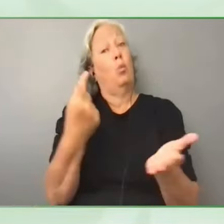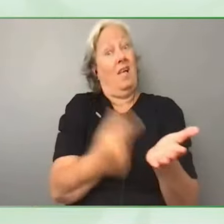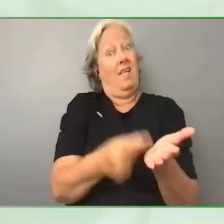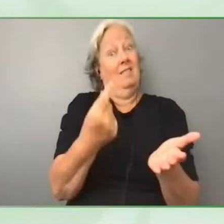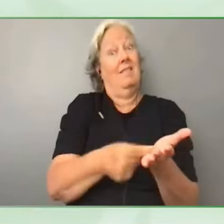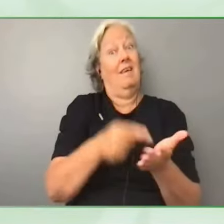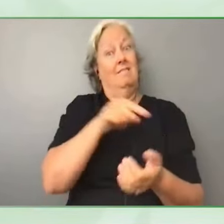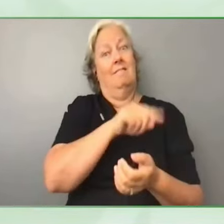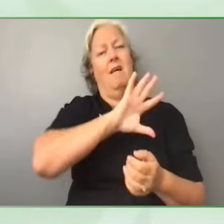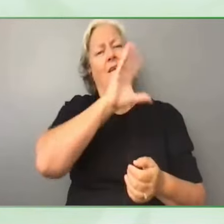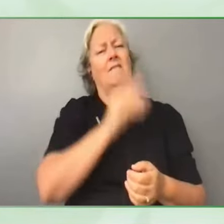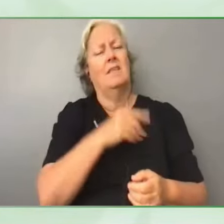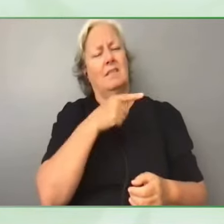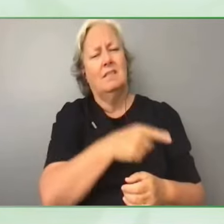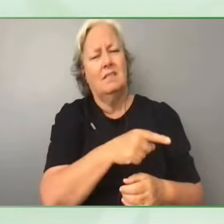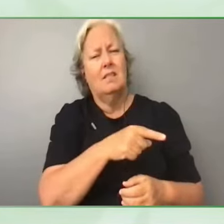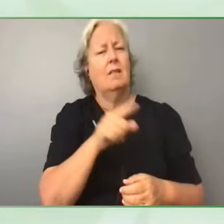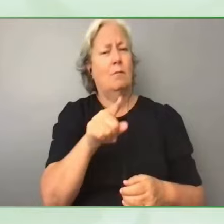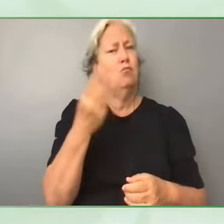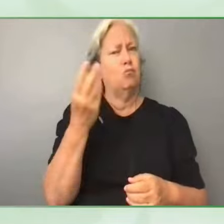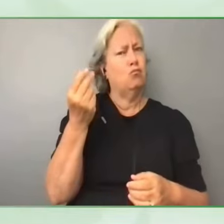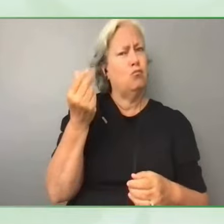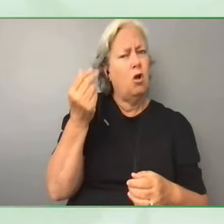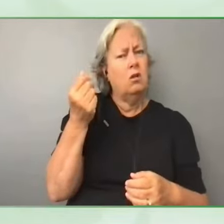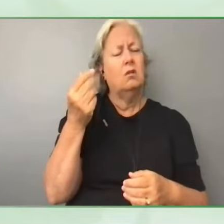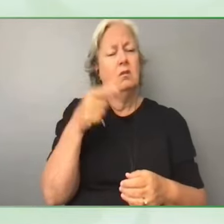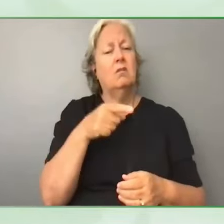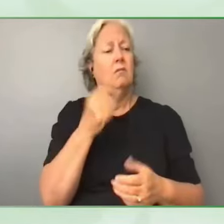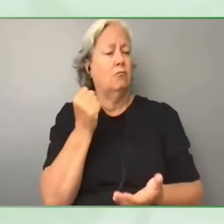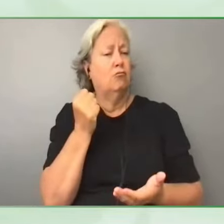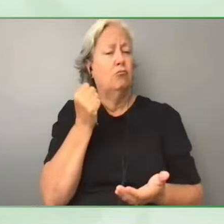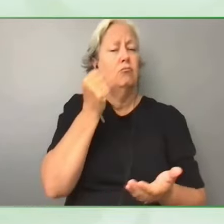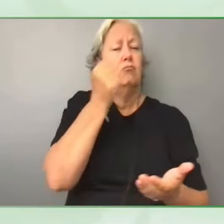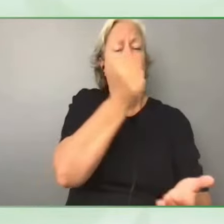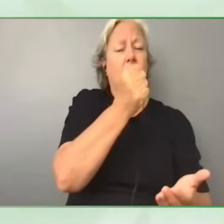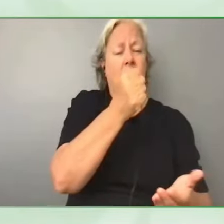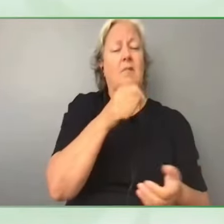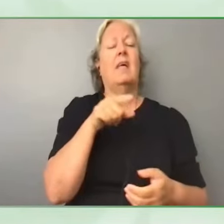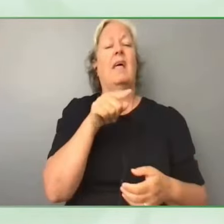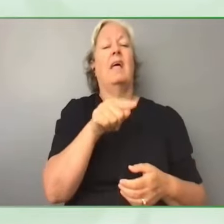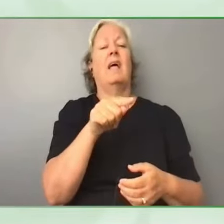The budget that goes to mental health is just 1%.